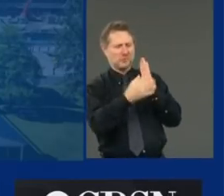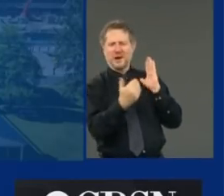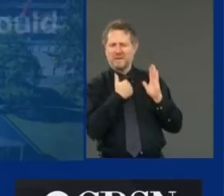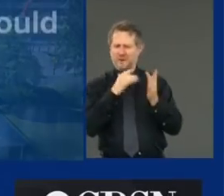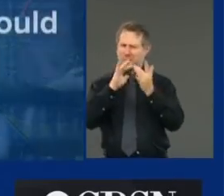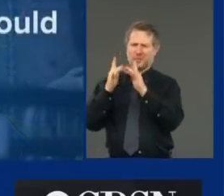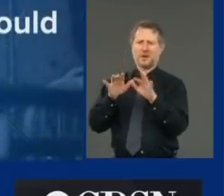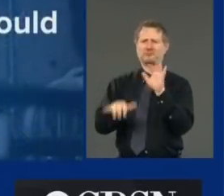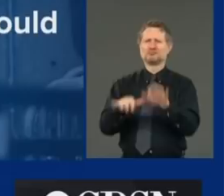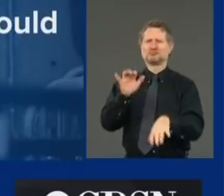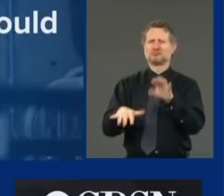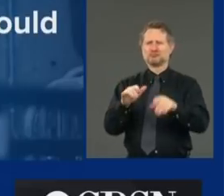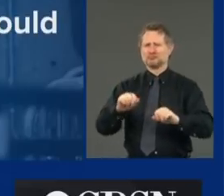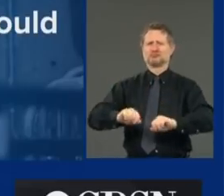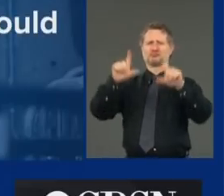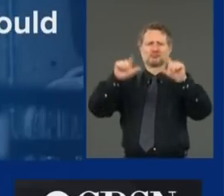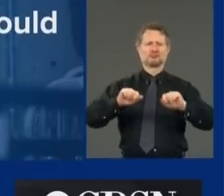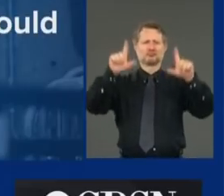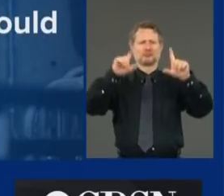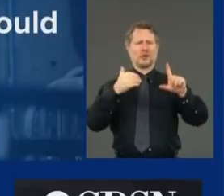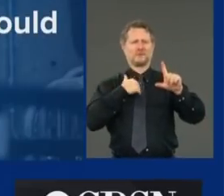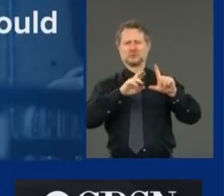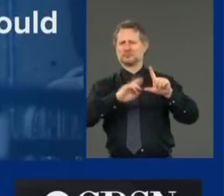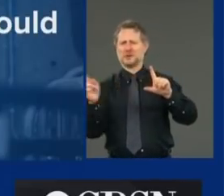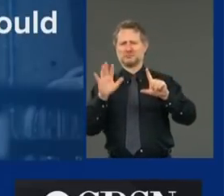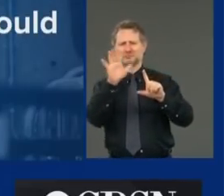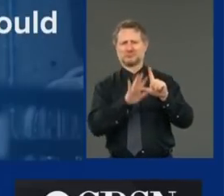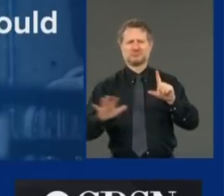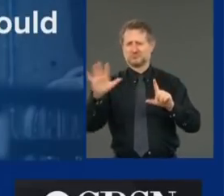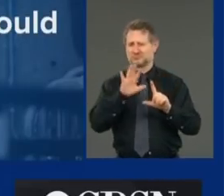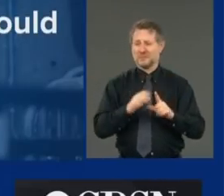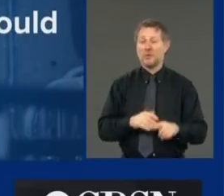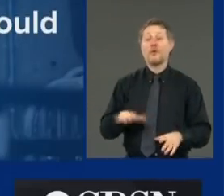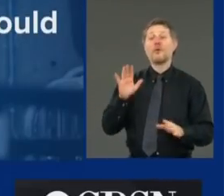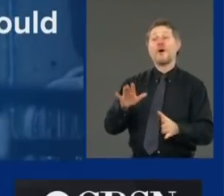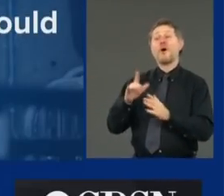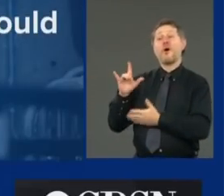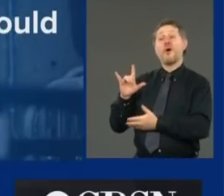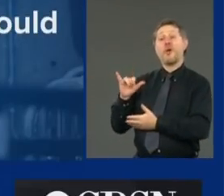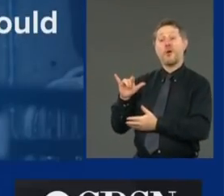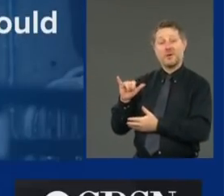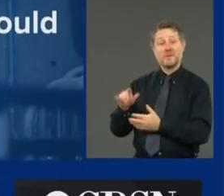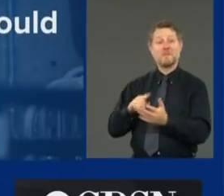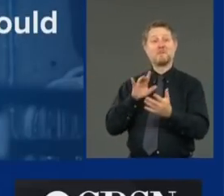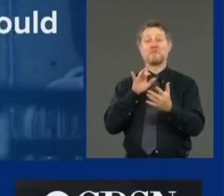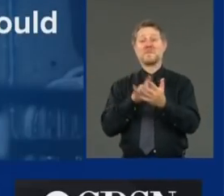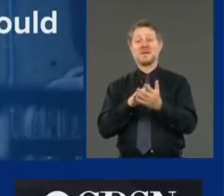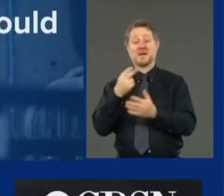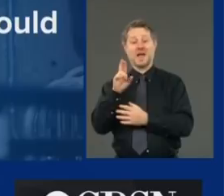ALL YOUR ACTIONS ARE BASED ON DATA. WE POST ALL OF THE DATA. ANYONE IN THE STATE CAN GO